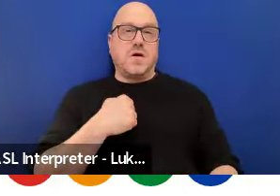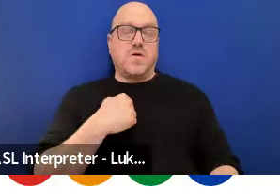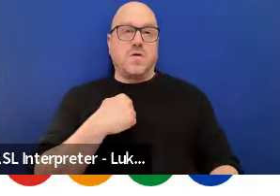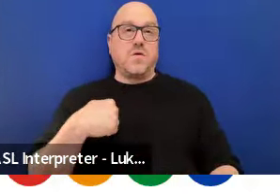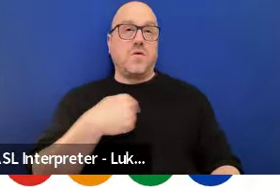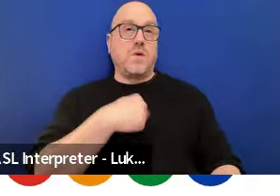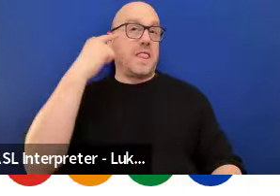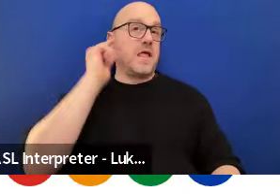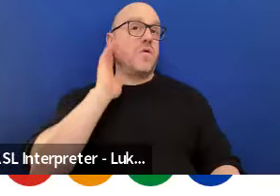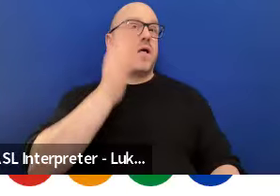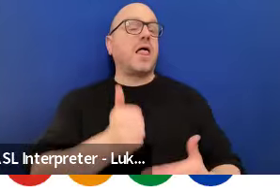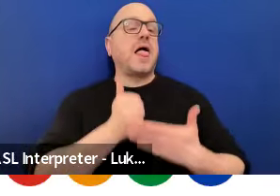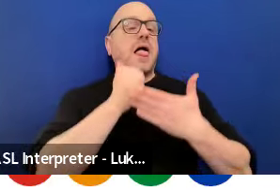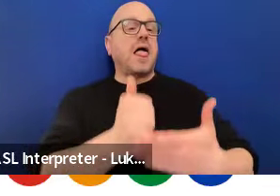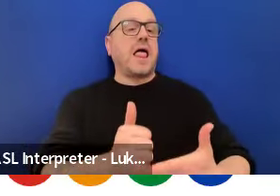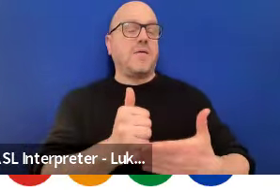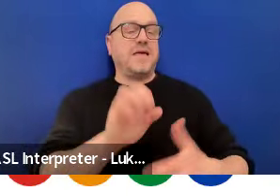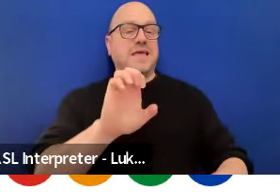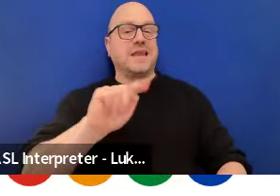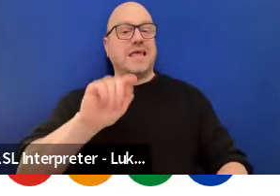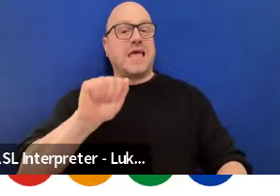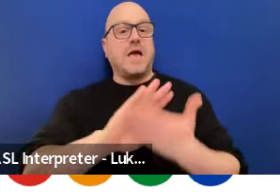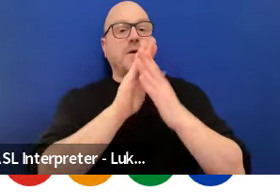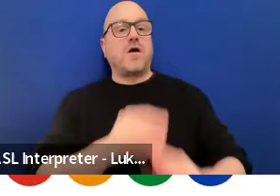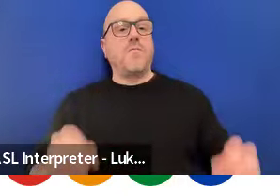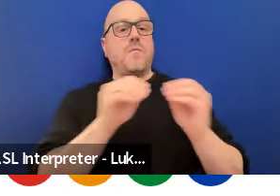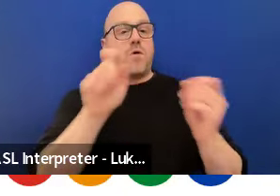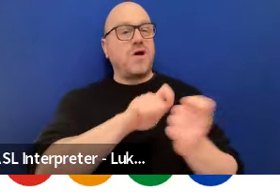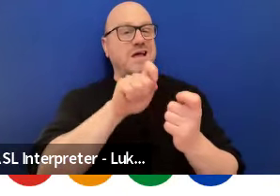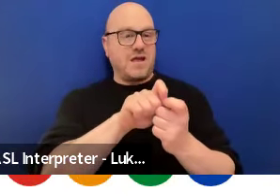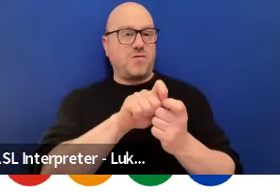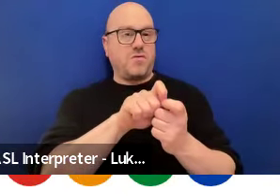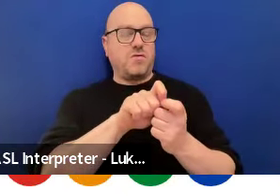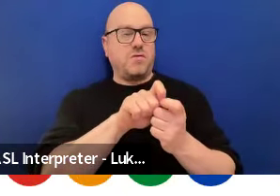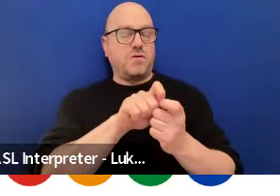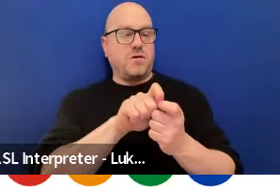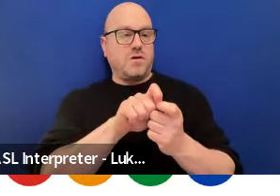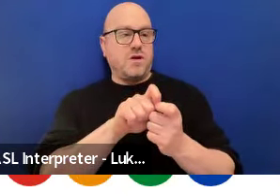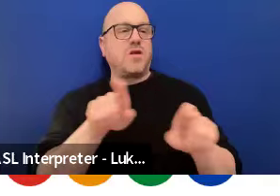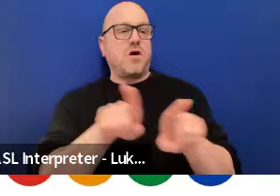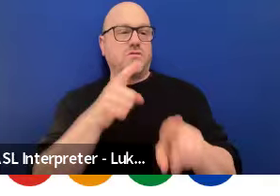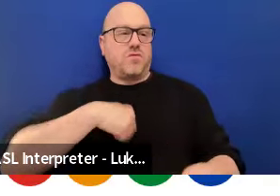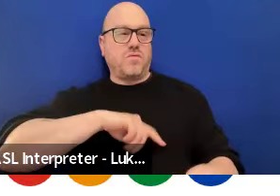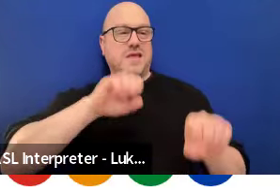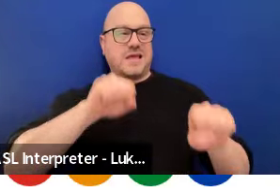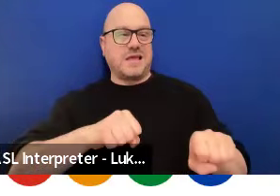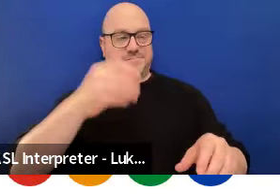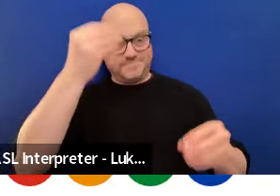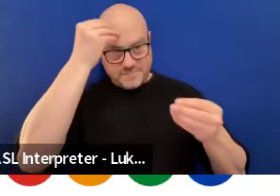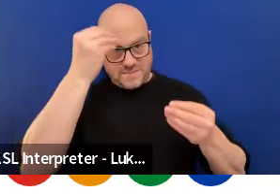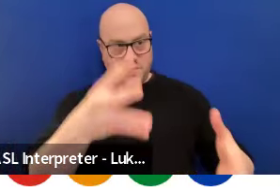WEEKS. WE THINK IT WILL HELP WITH THE ACCURACY OF THE ETAs AND ABILITY TO BE ABLE TO REFLECT CONDITIONS